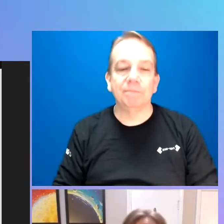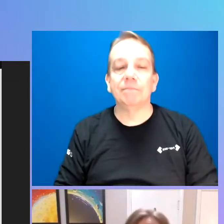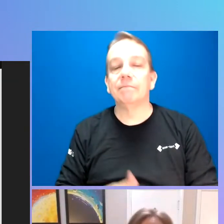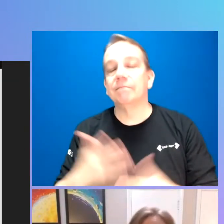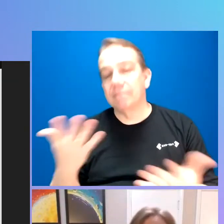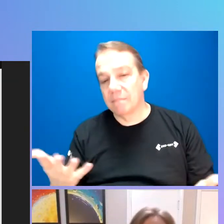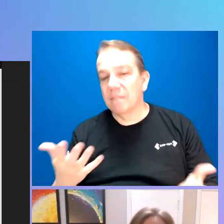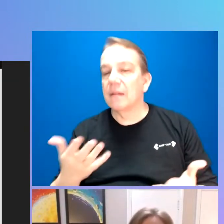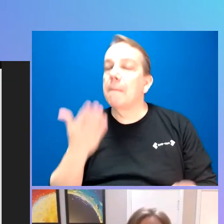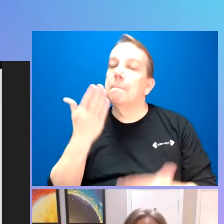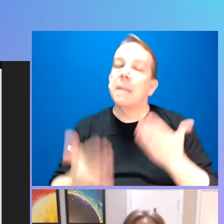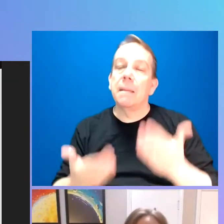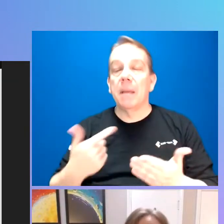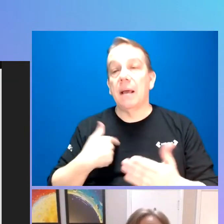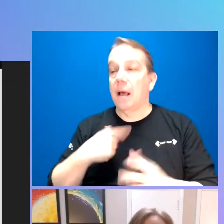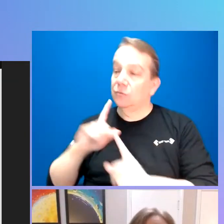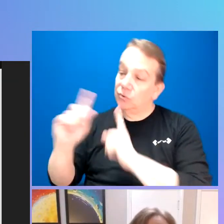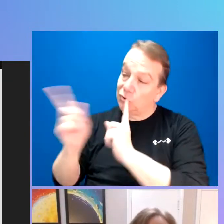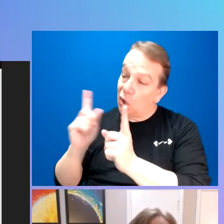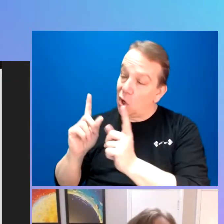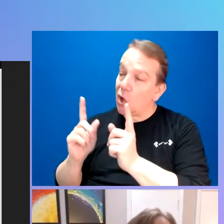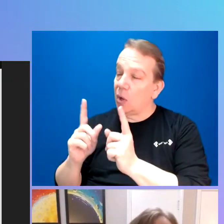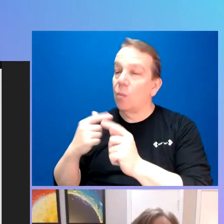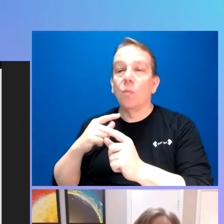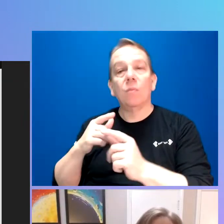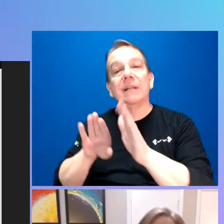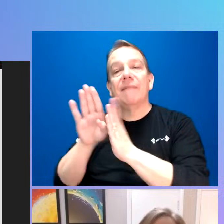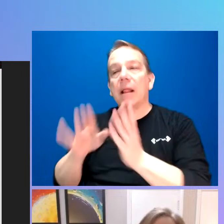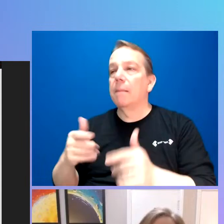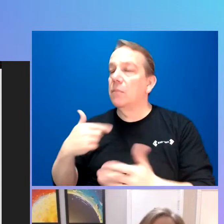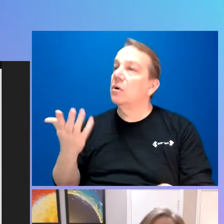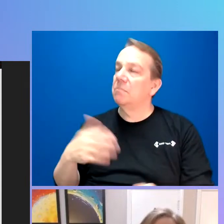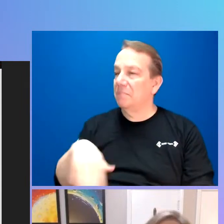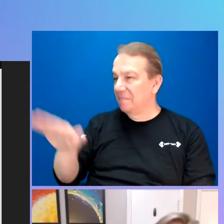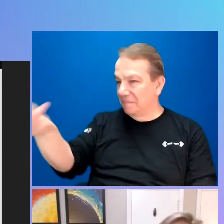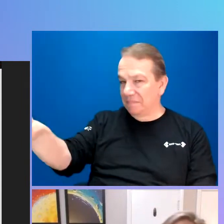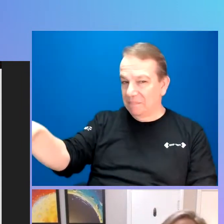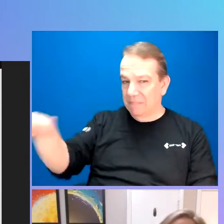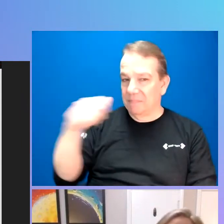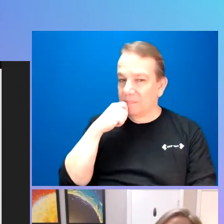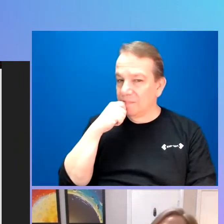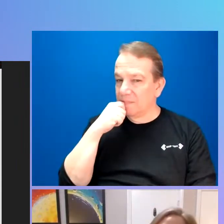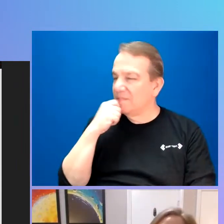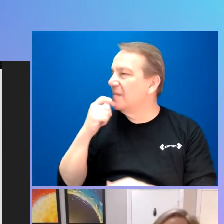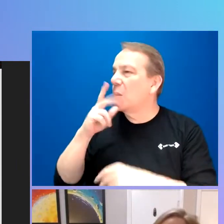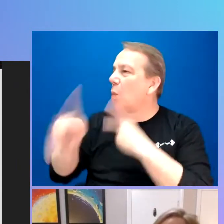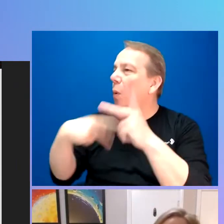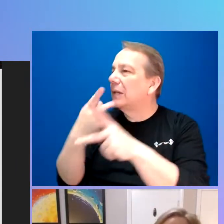my conversation with my developer sounds a little bit like this. I'll ask my developer